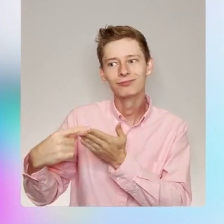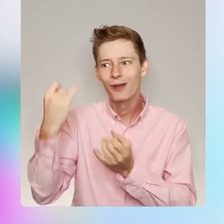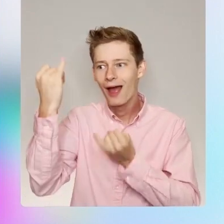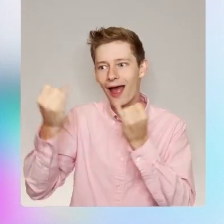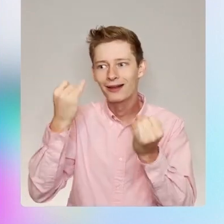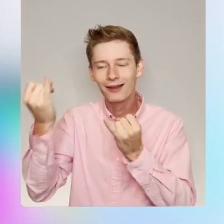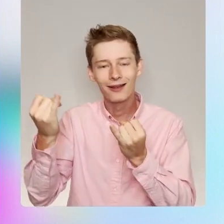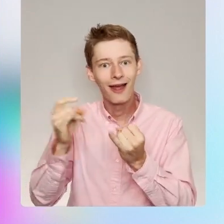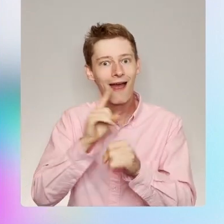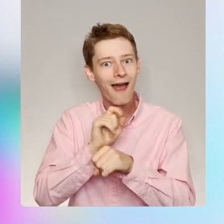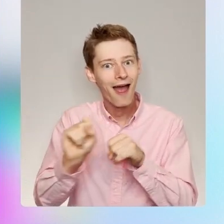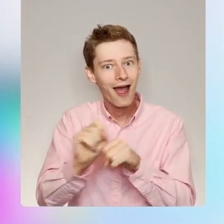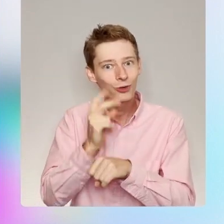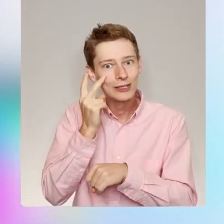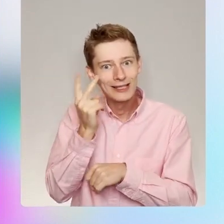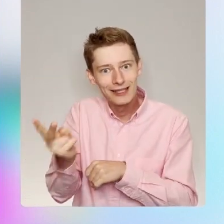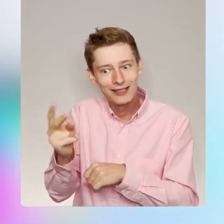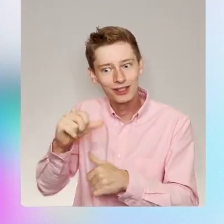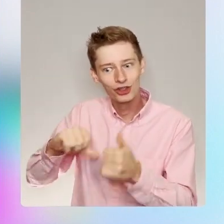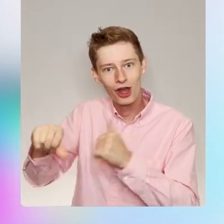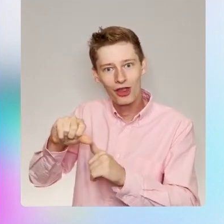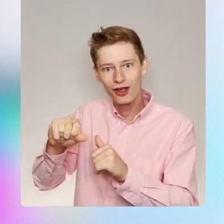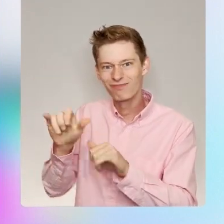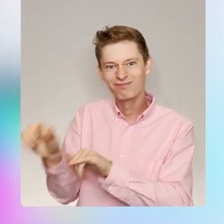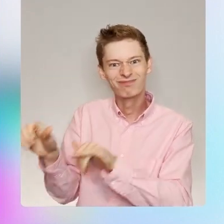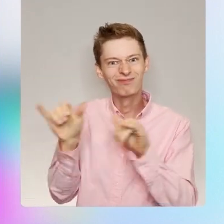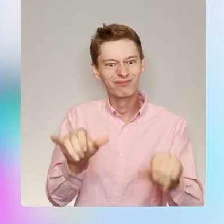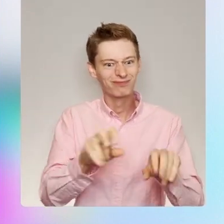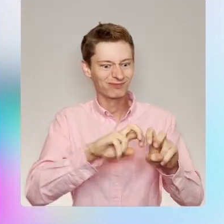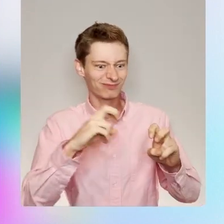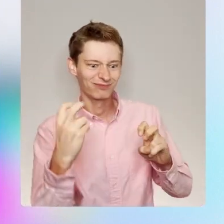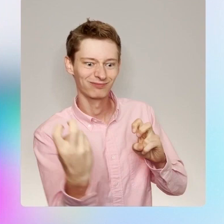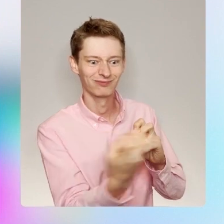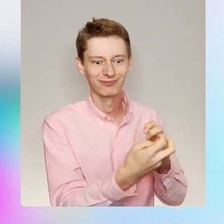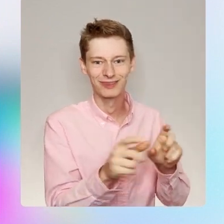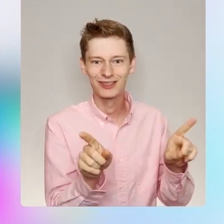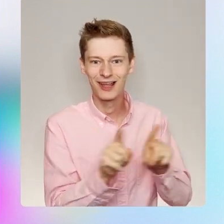their colleagues interact with one another as if they're collaborating in the same room.